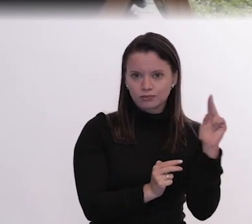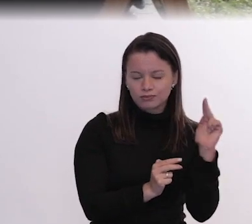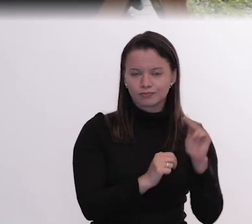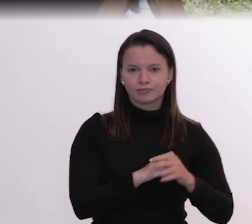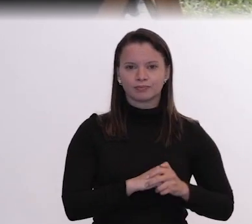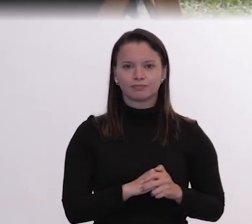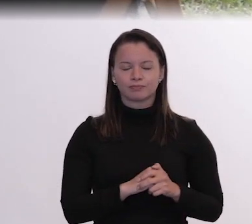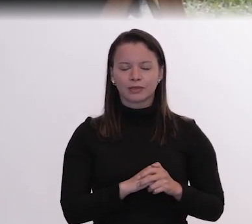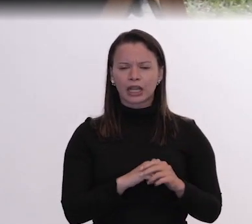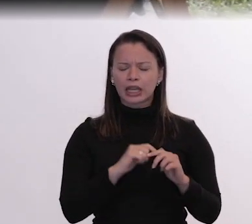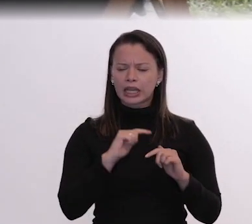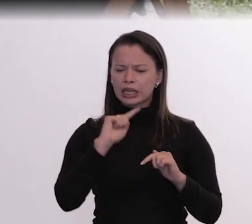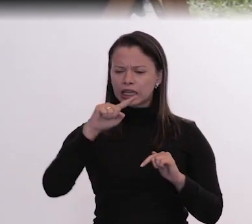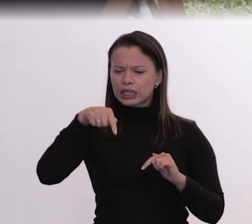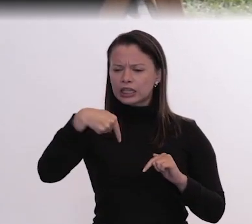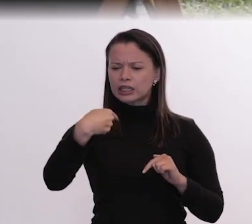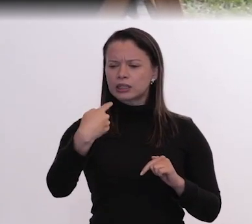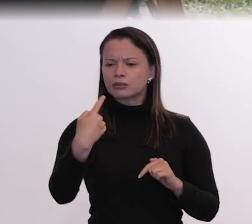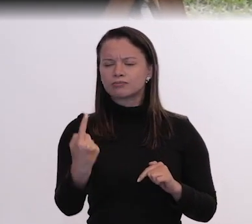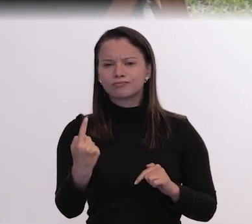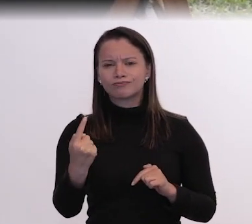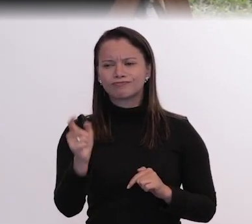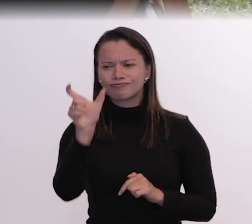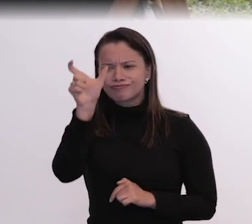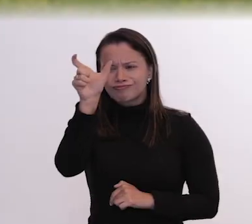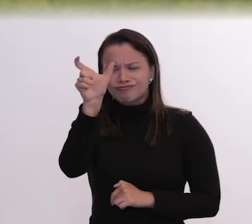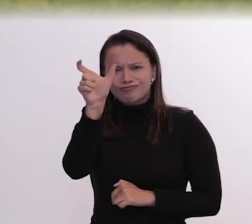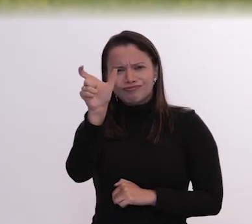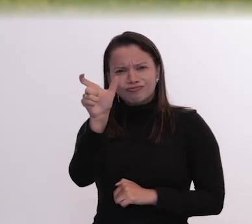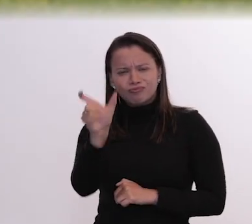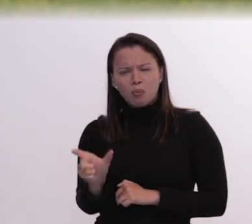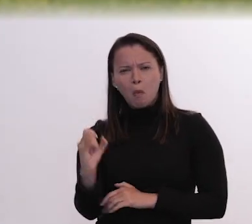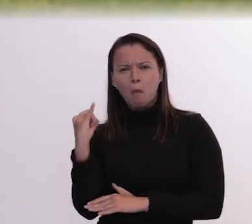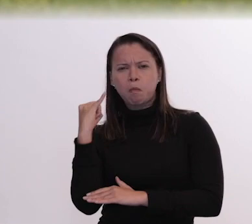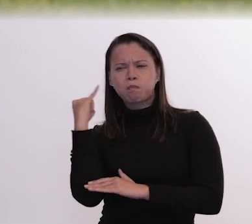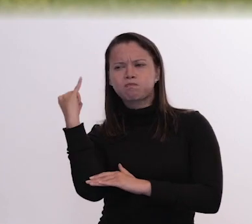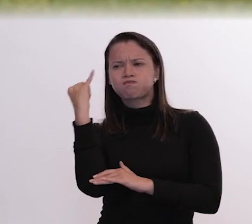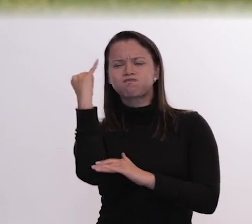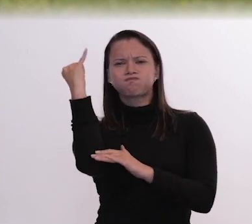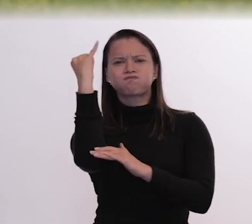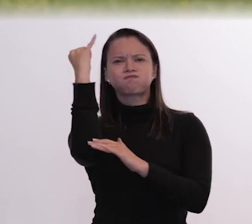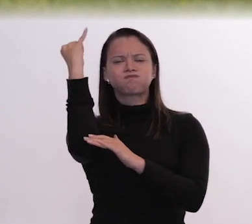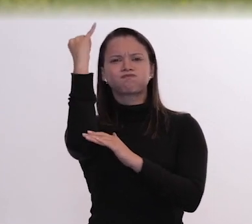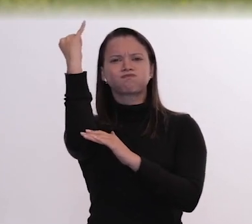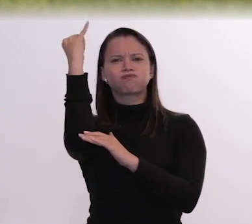became the most important person of the sanitation department during the turn of the century, he was born